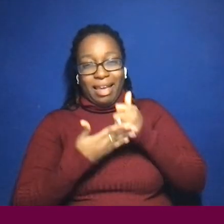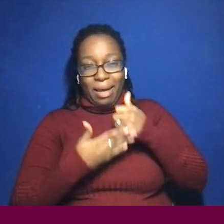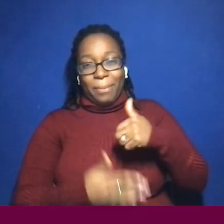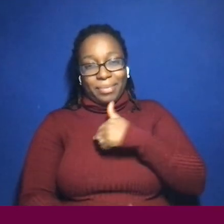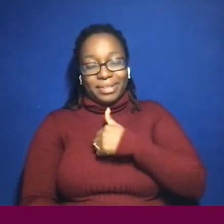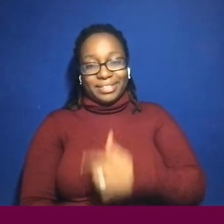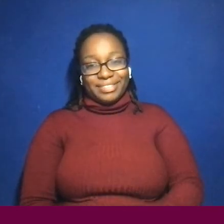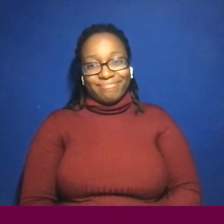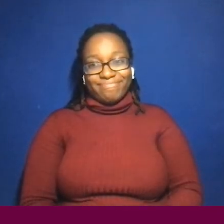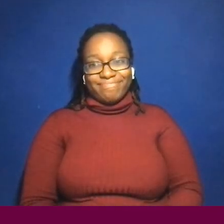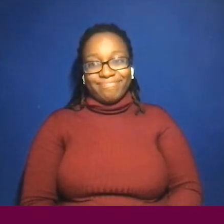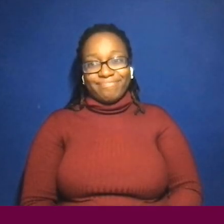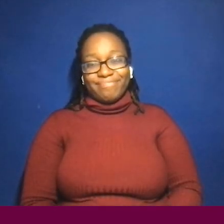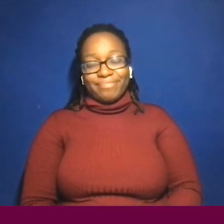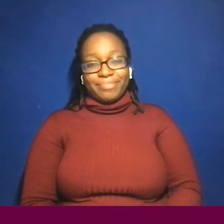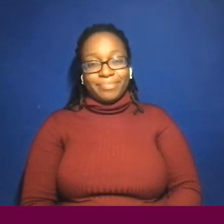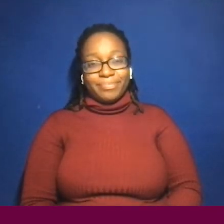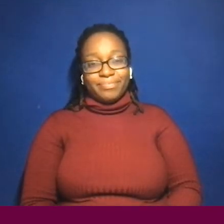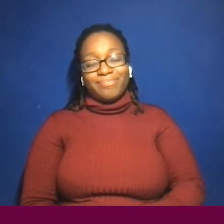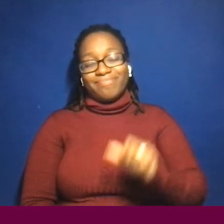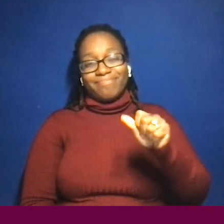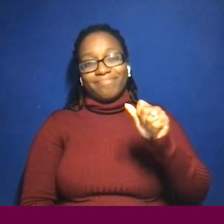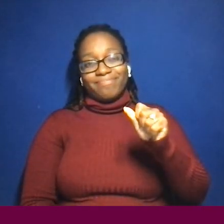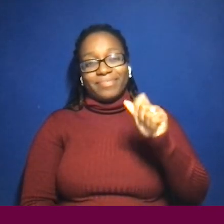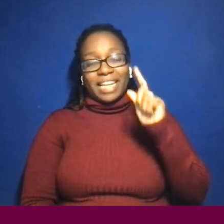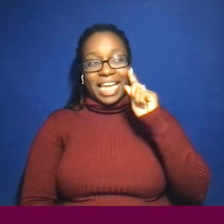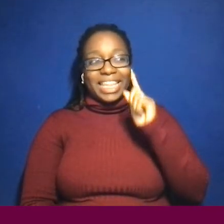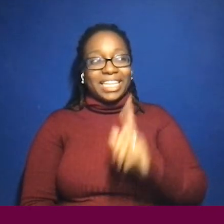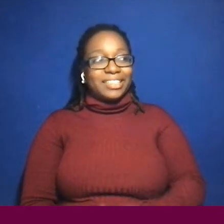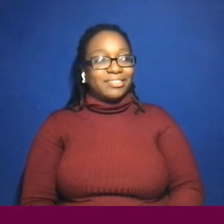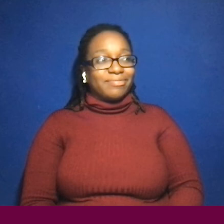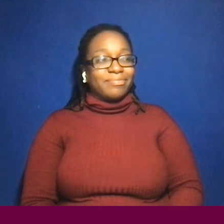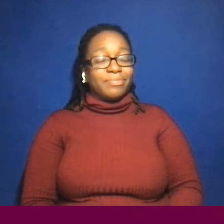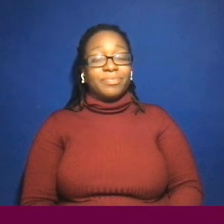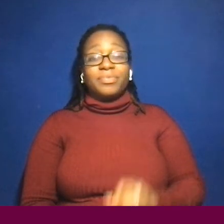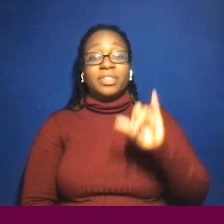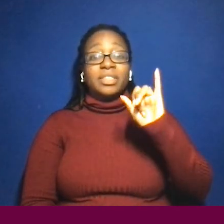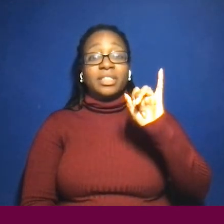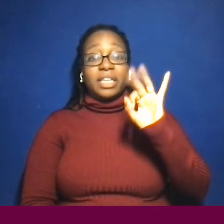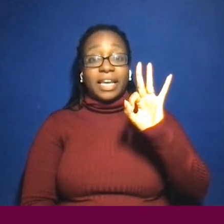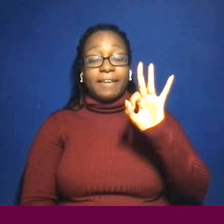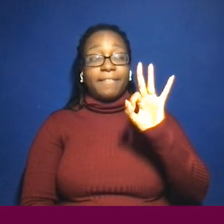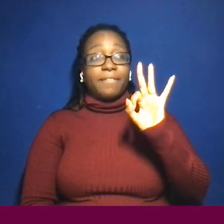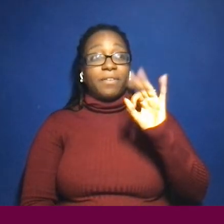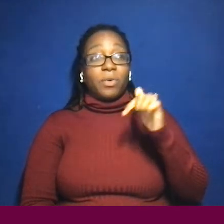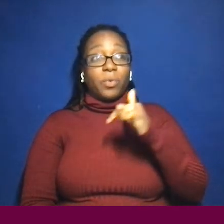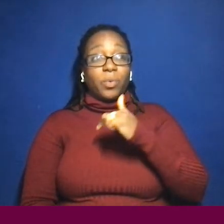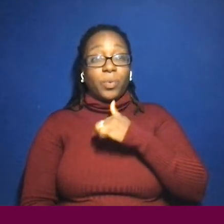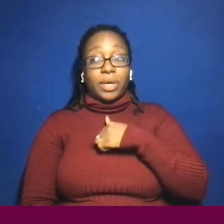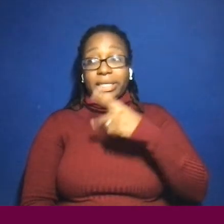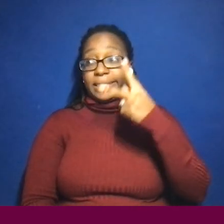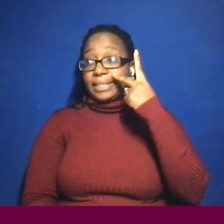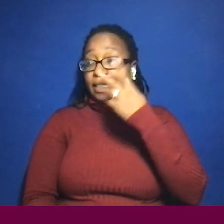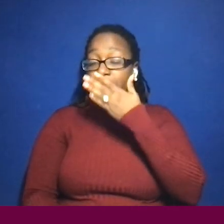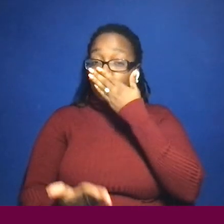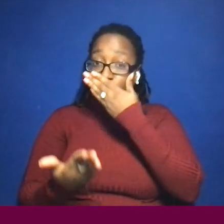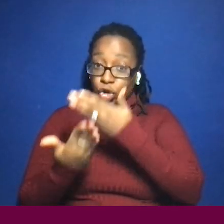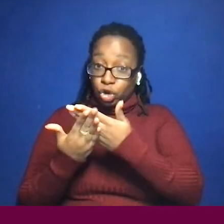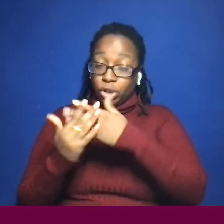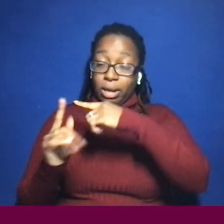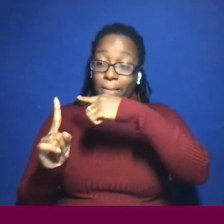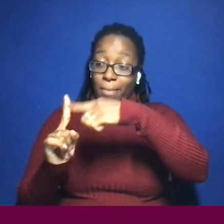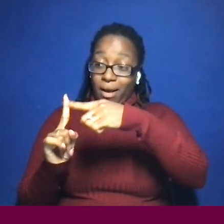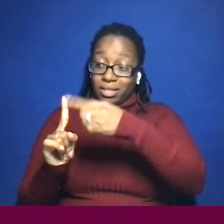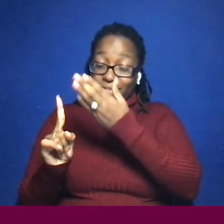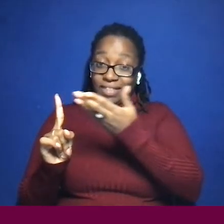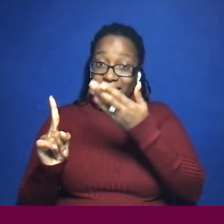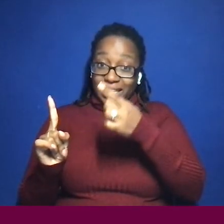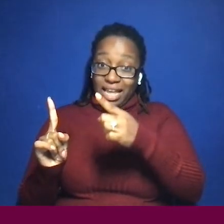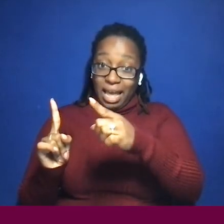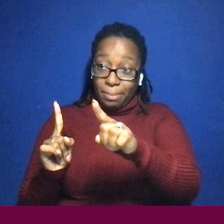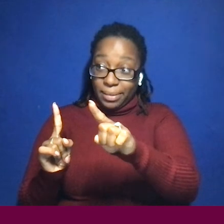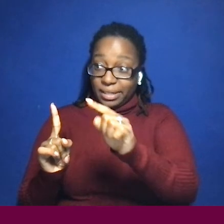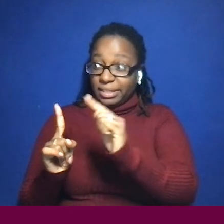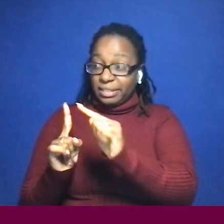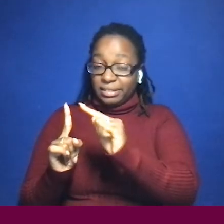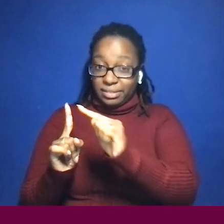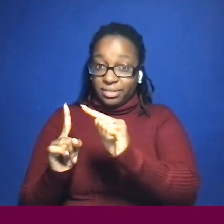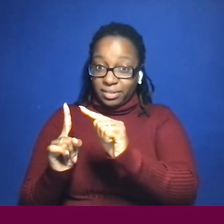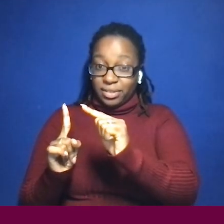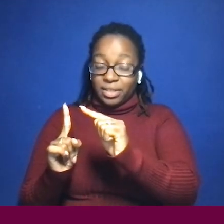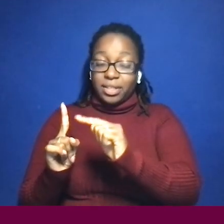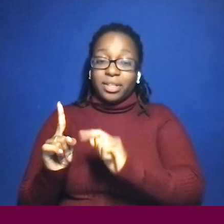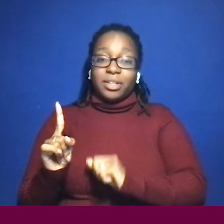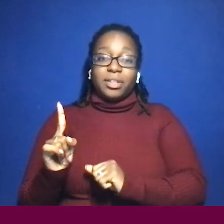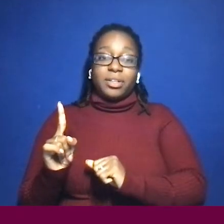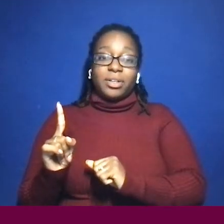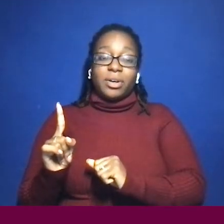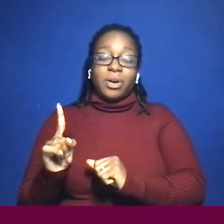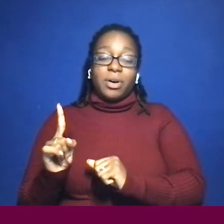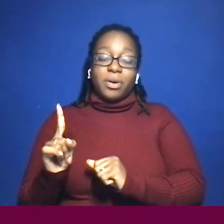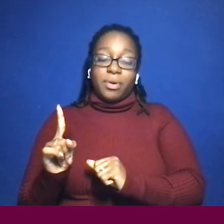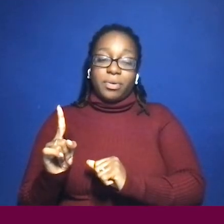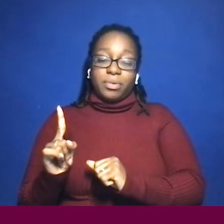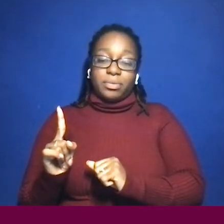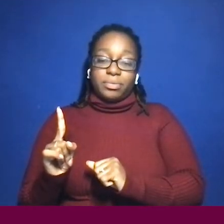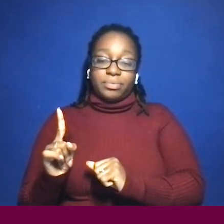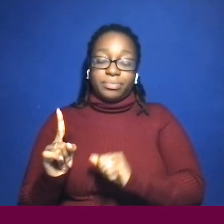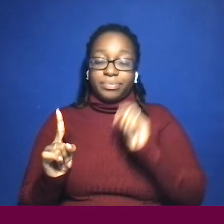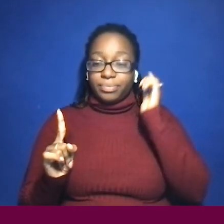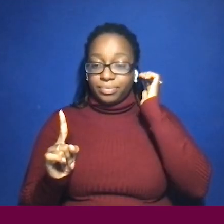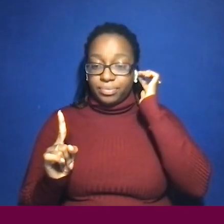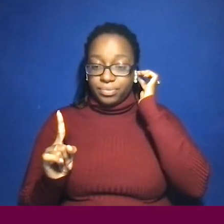So yeah. I think if we take the good and promising practices and we all take the